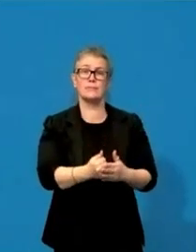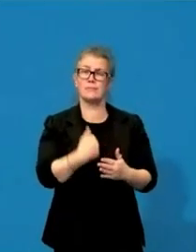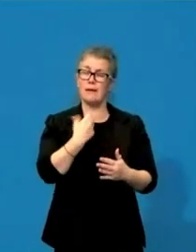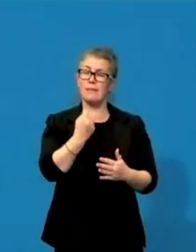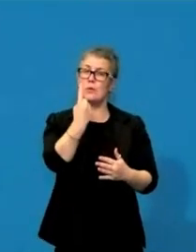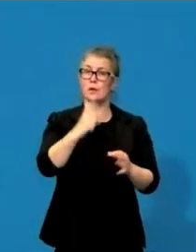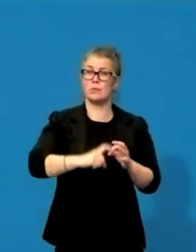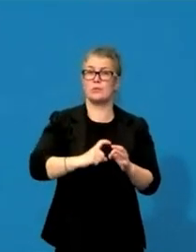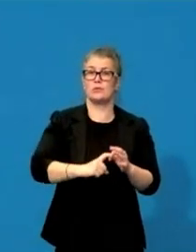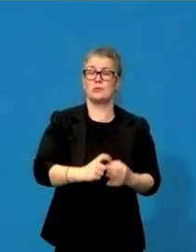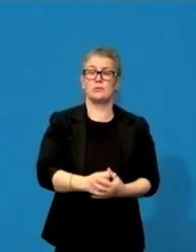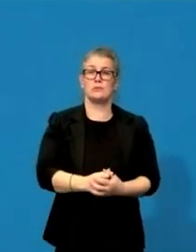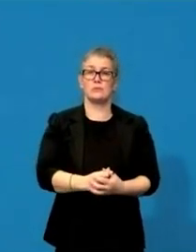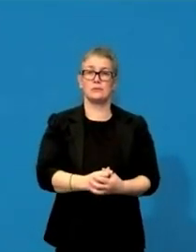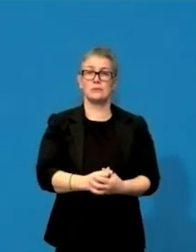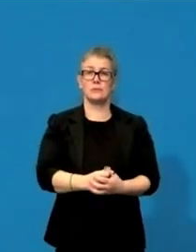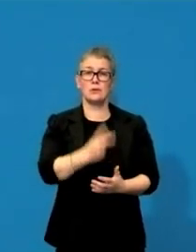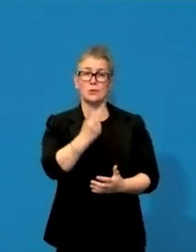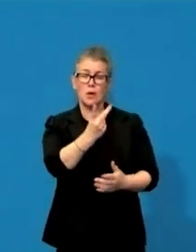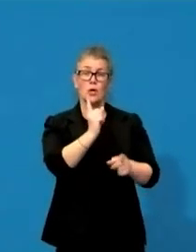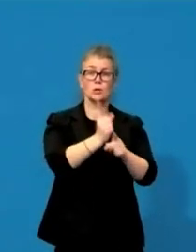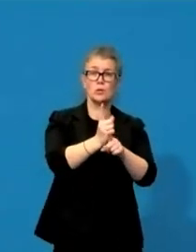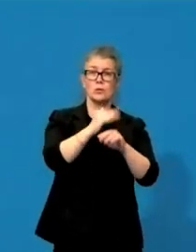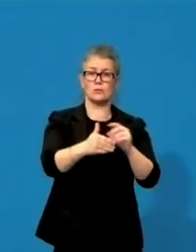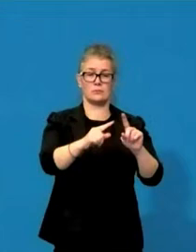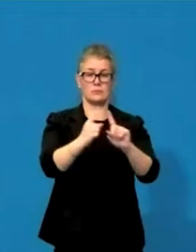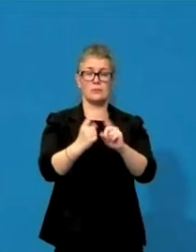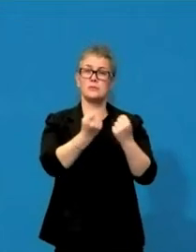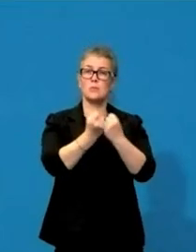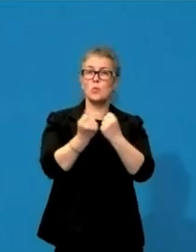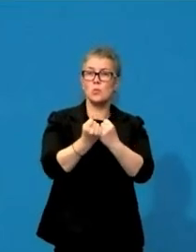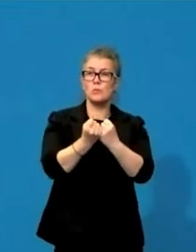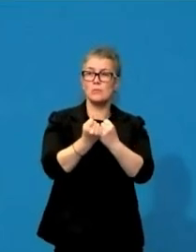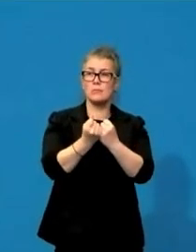You spoke to us a bit about support and the importance of keeping children with their